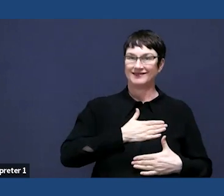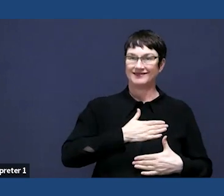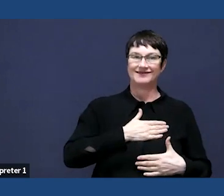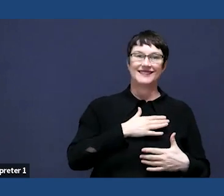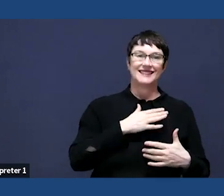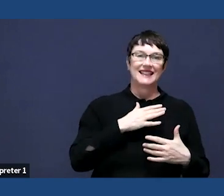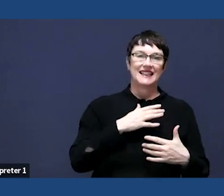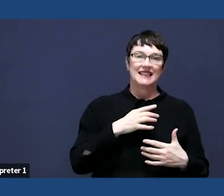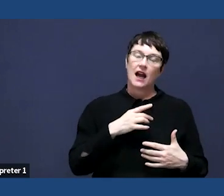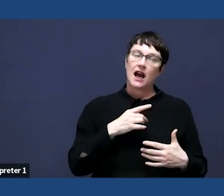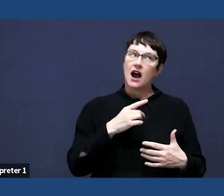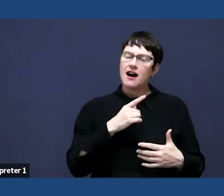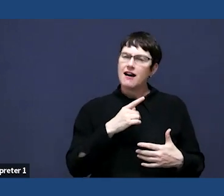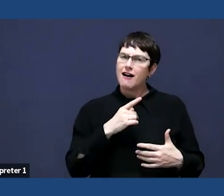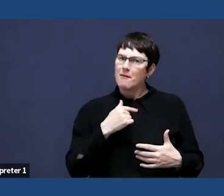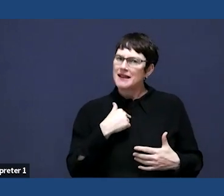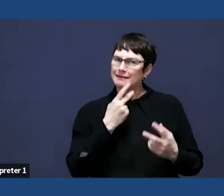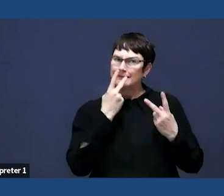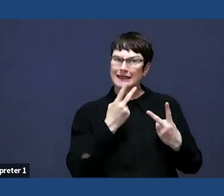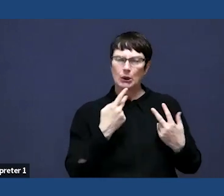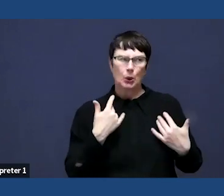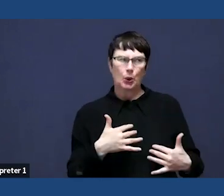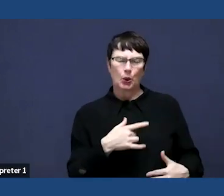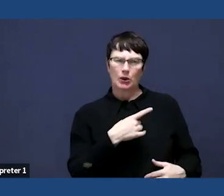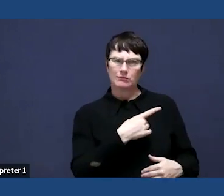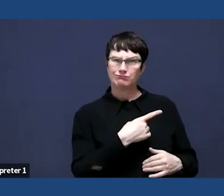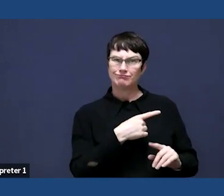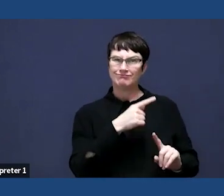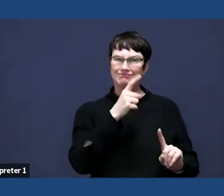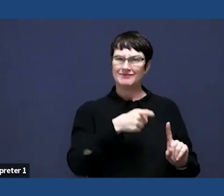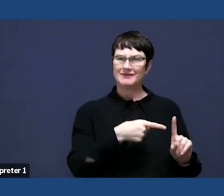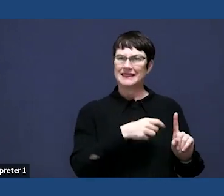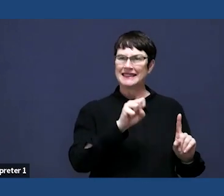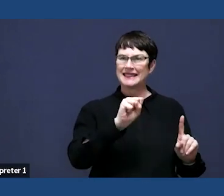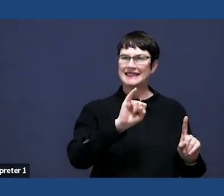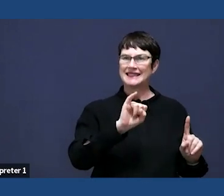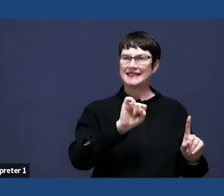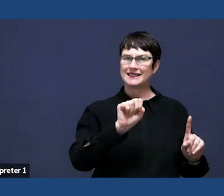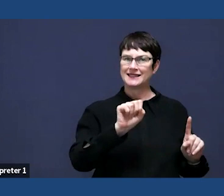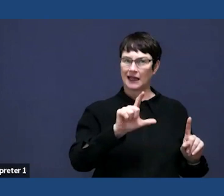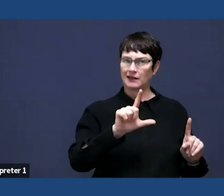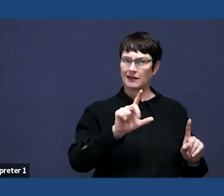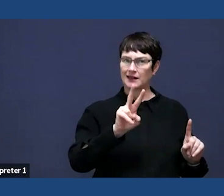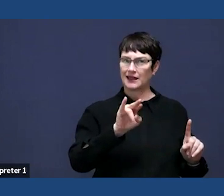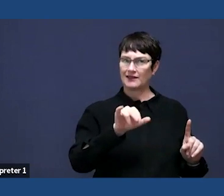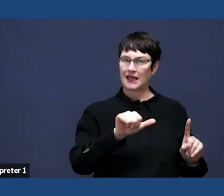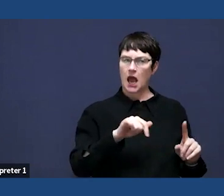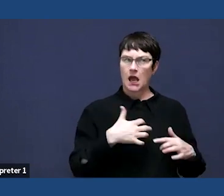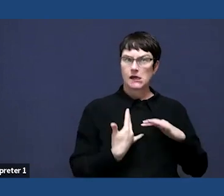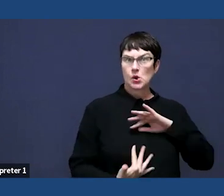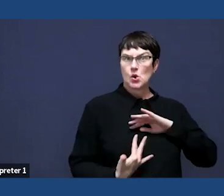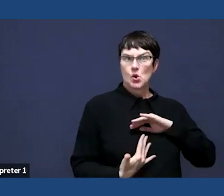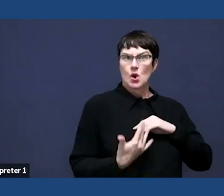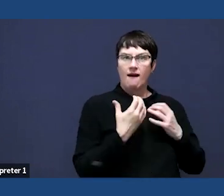We really need people who are passionate and interested in going outside of their usual